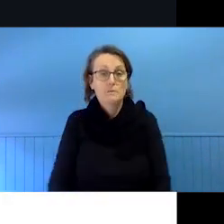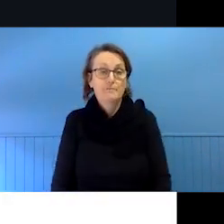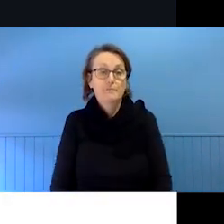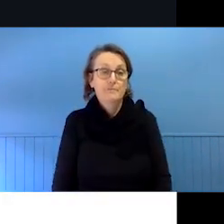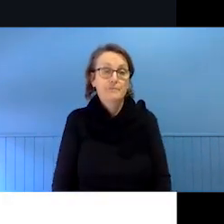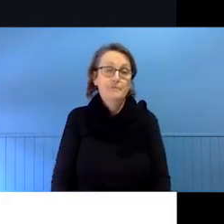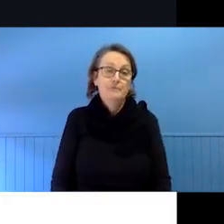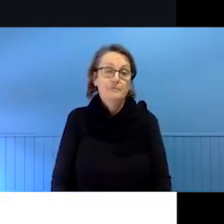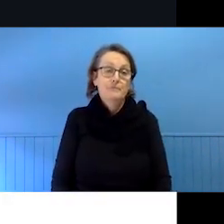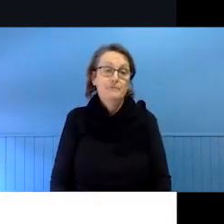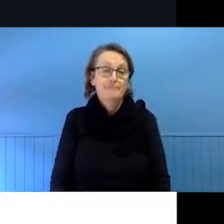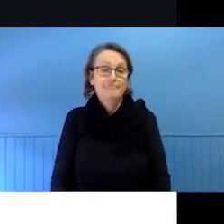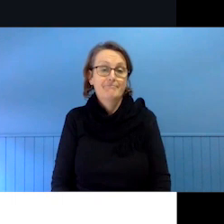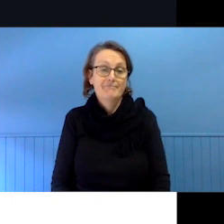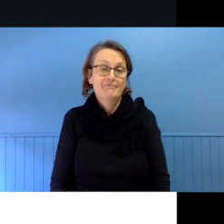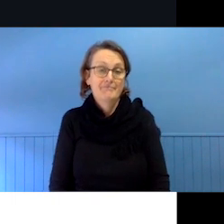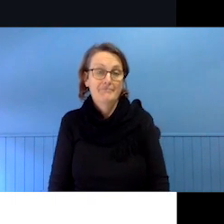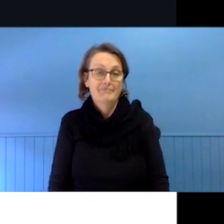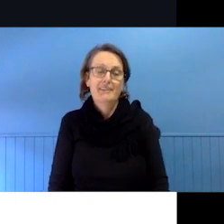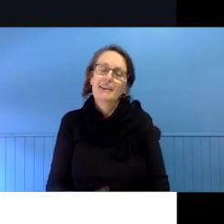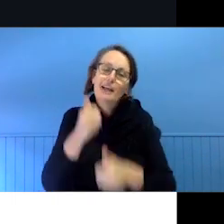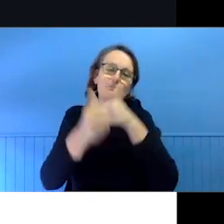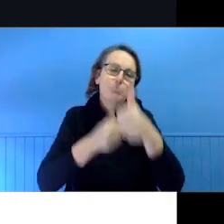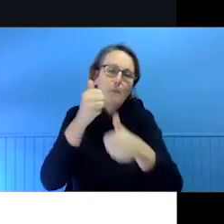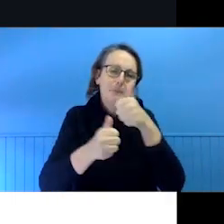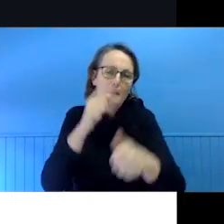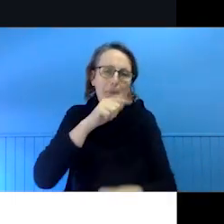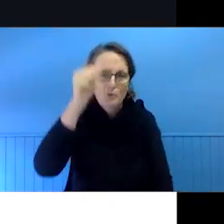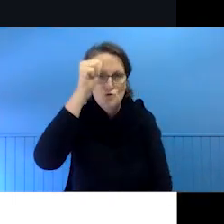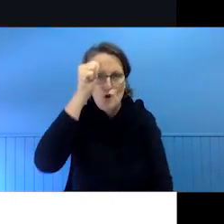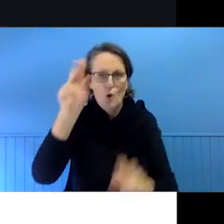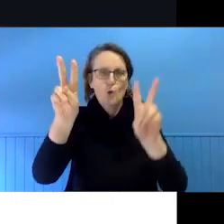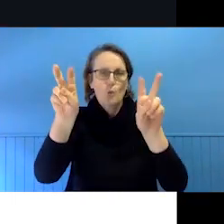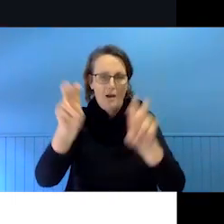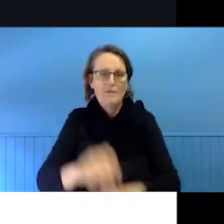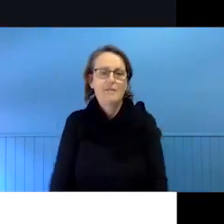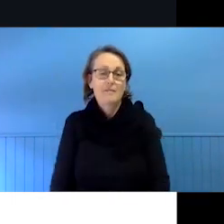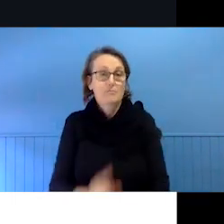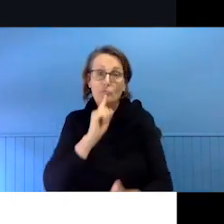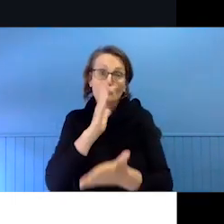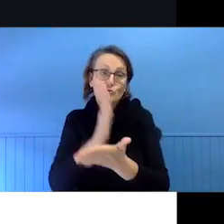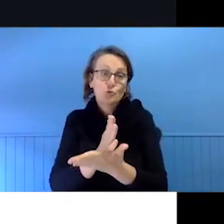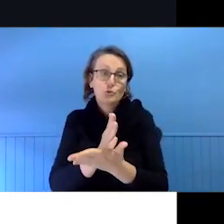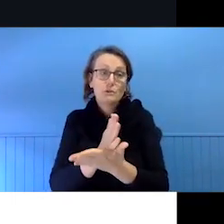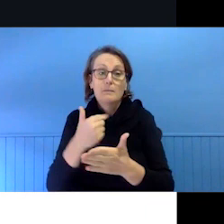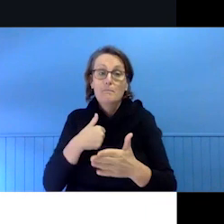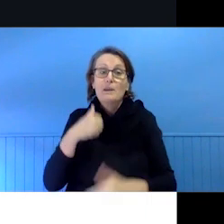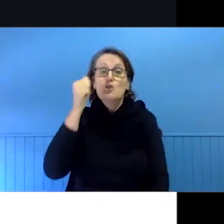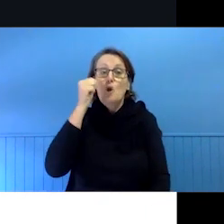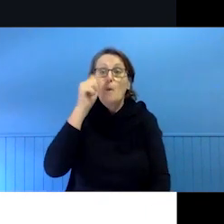It's hugely, hugely popular, and well known quote from Maya angle ours, -- ourks. People will forget what you said,